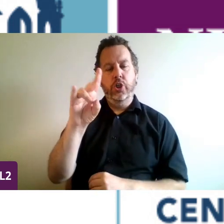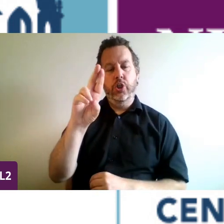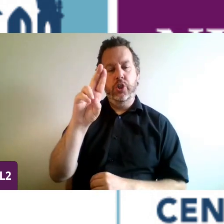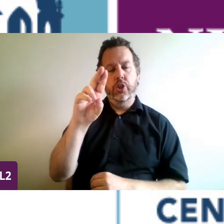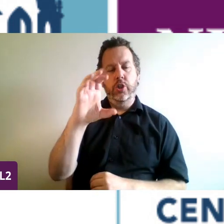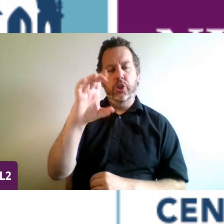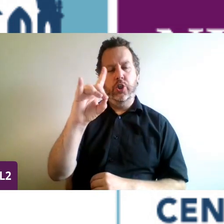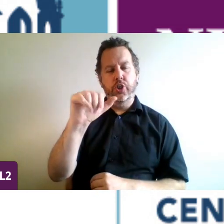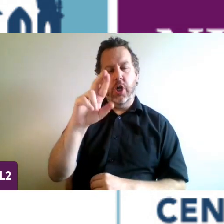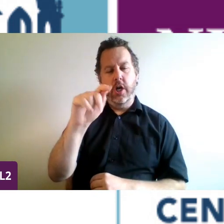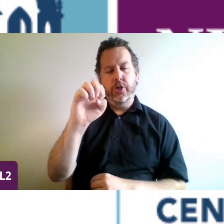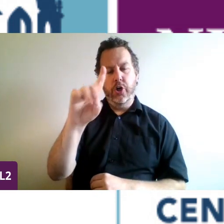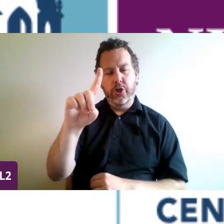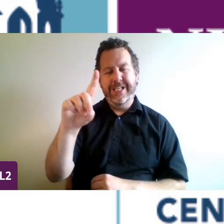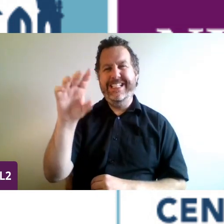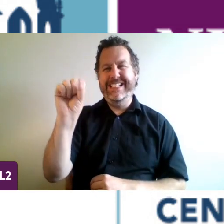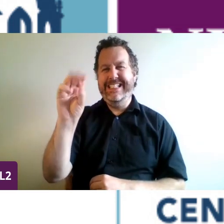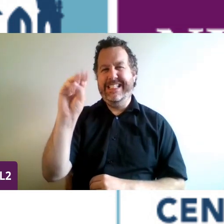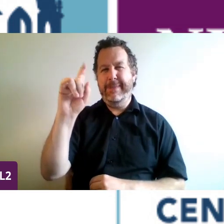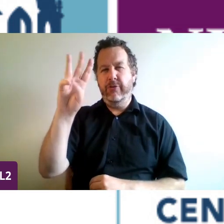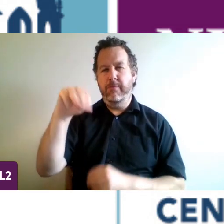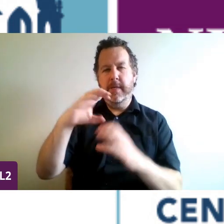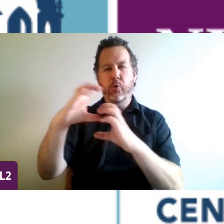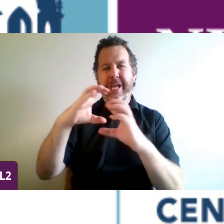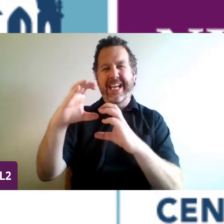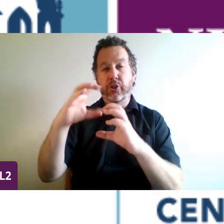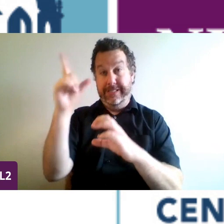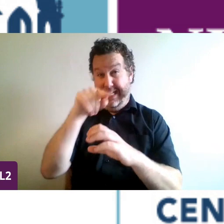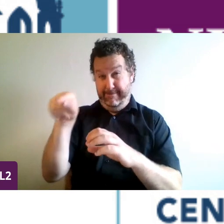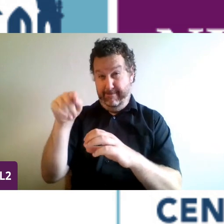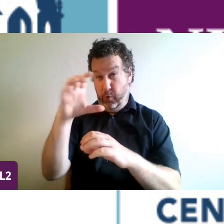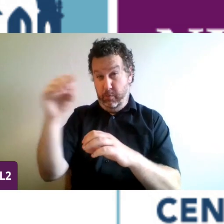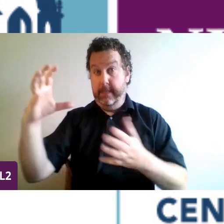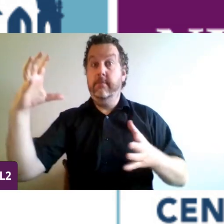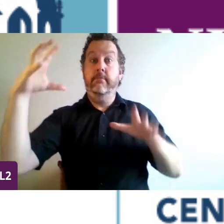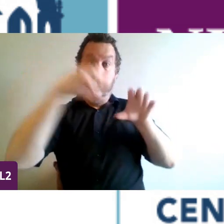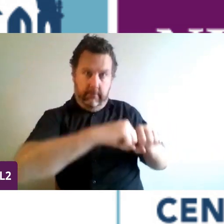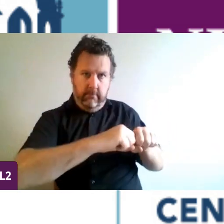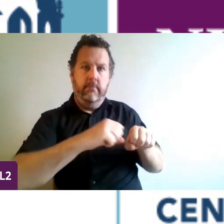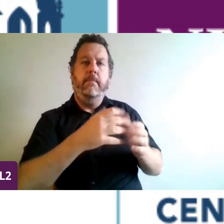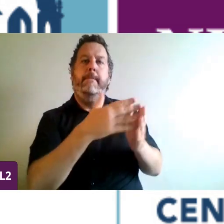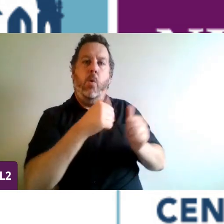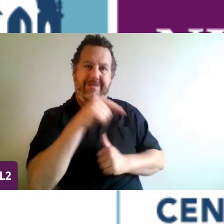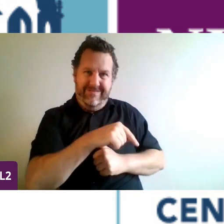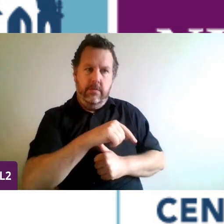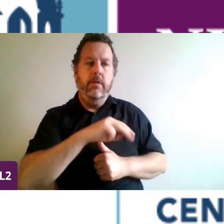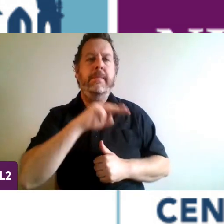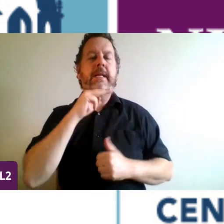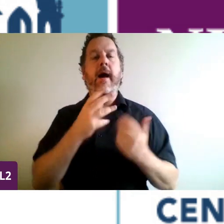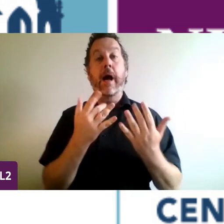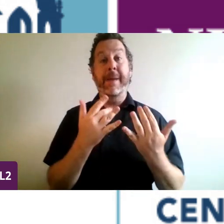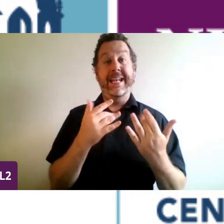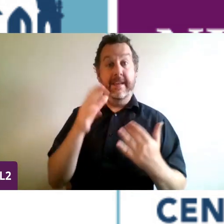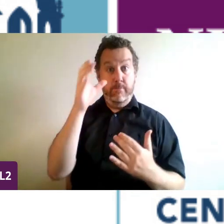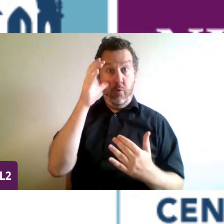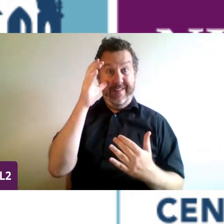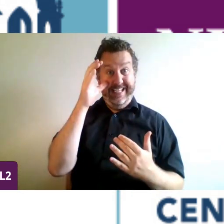That has increased the number of films they have in their library that is accessible in a wide variety of ways.